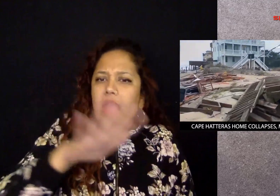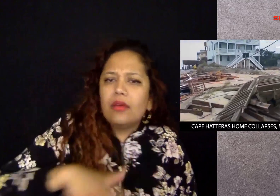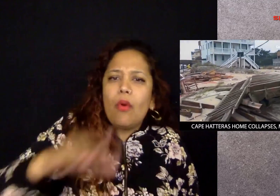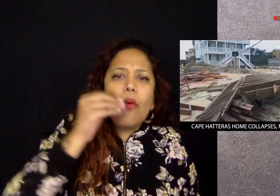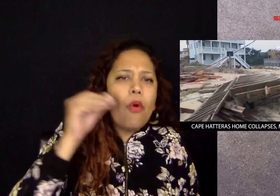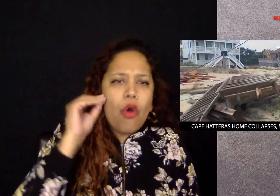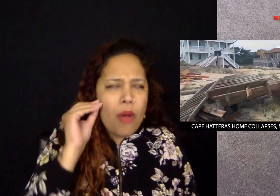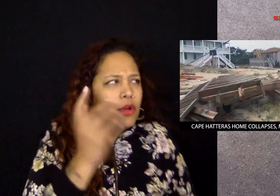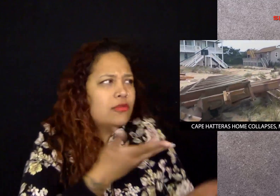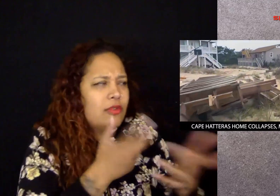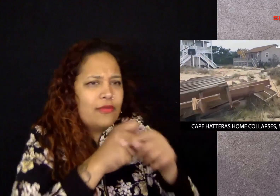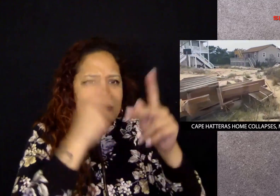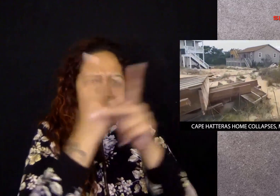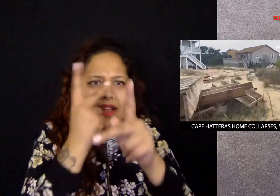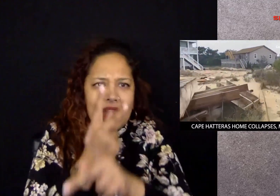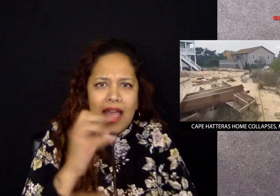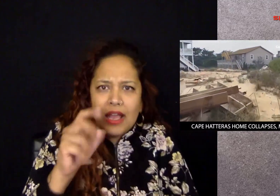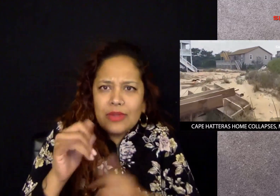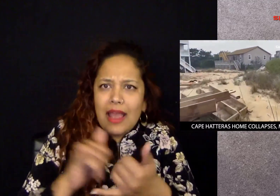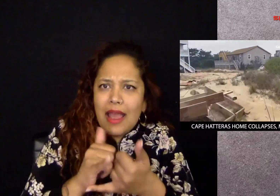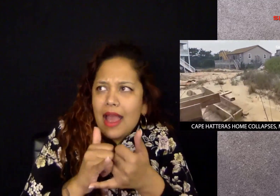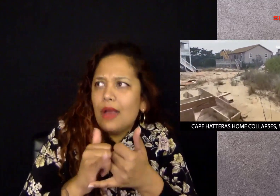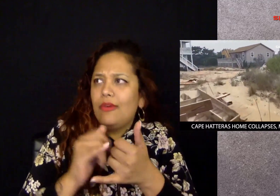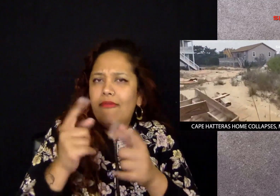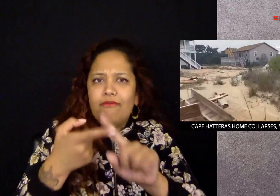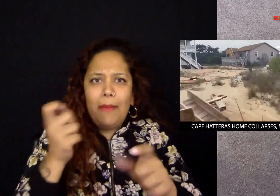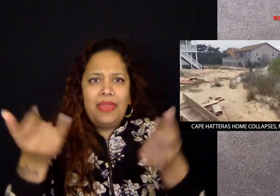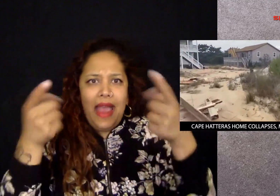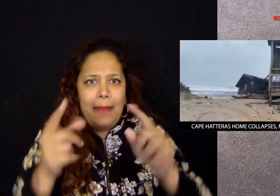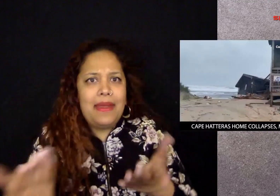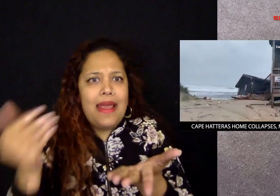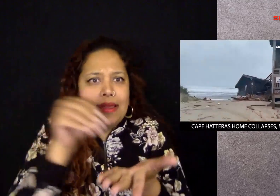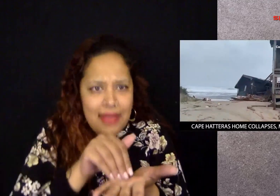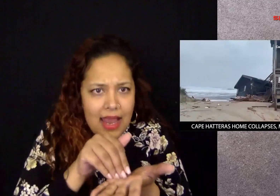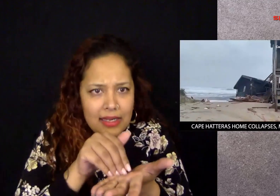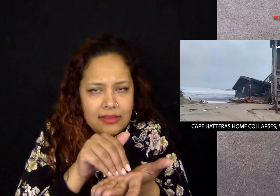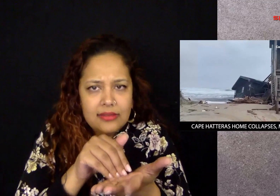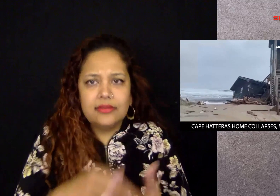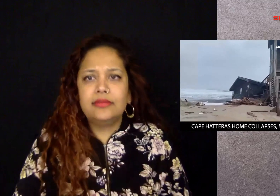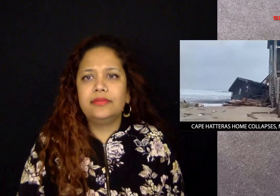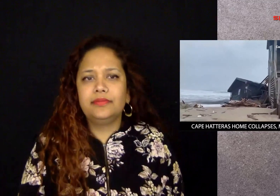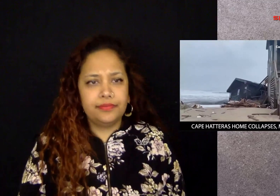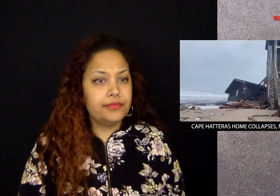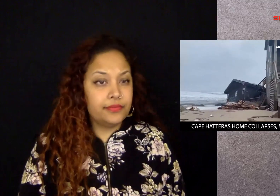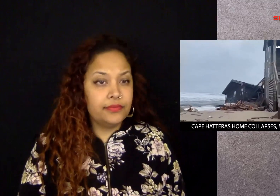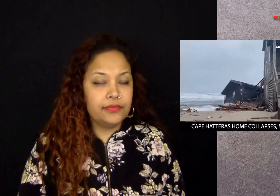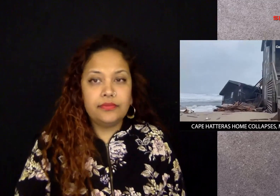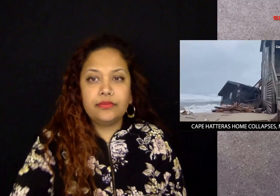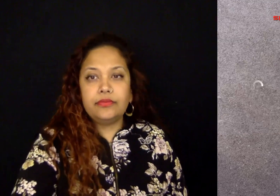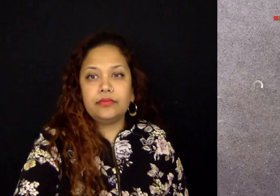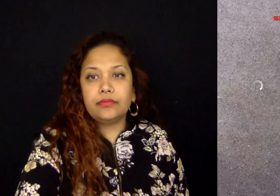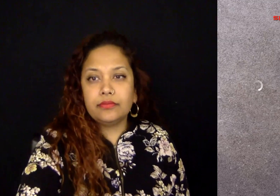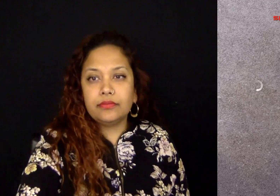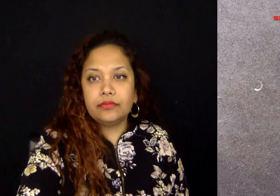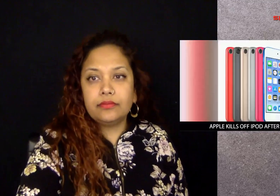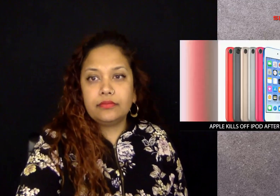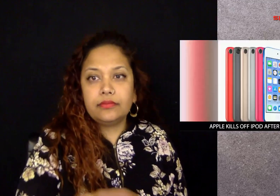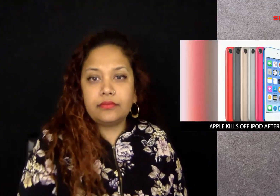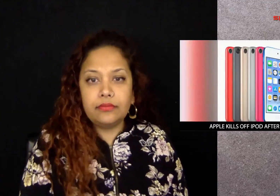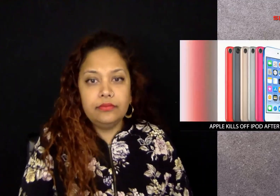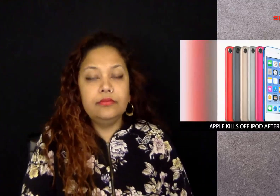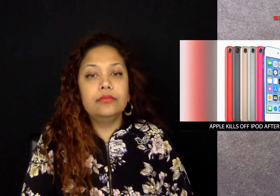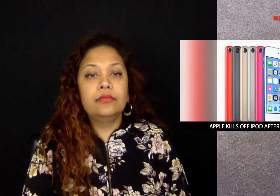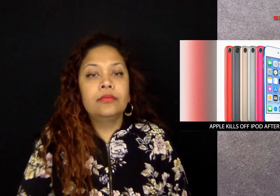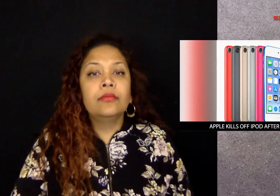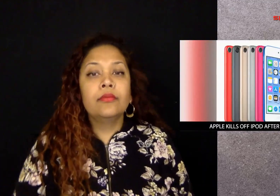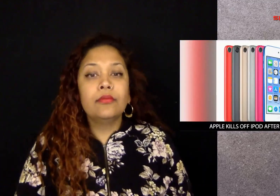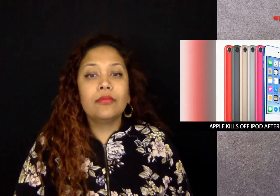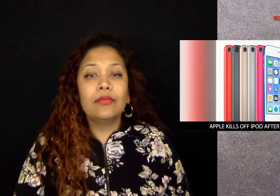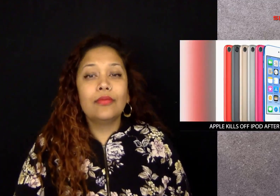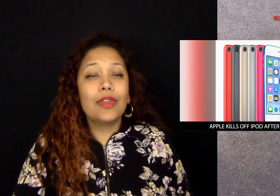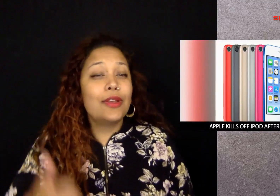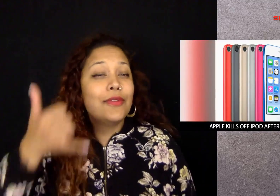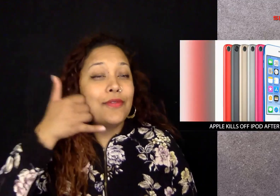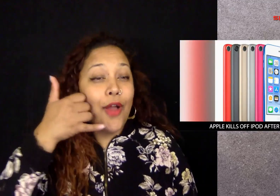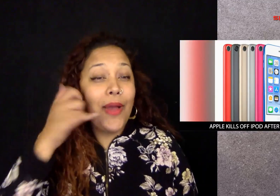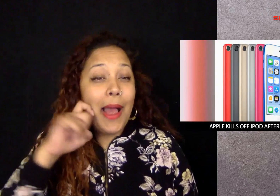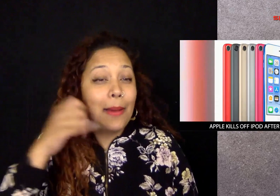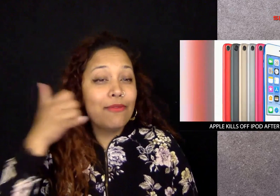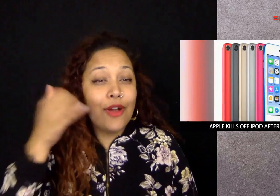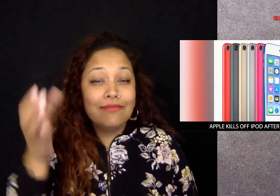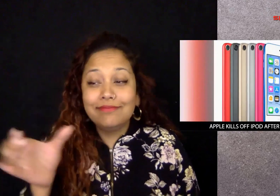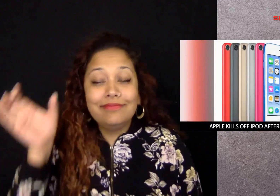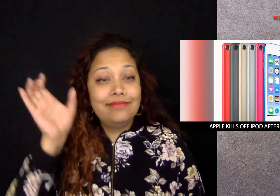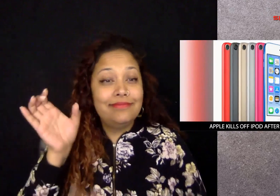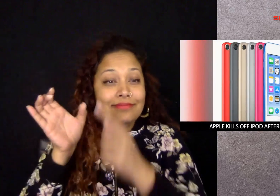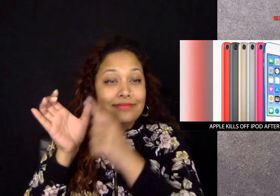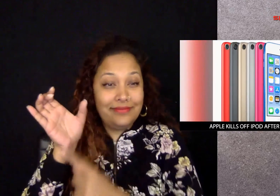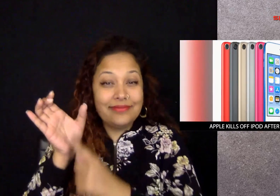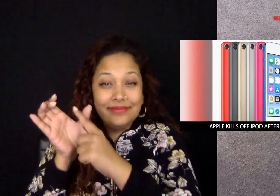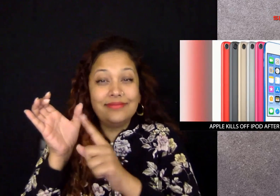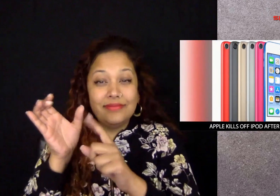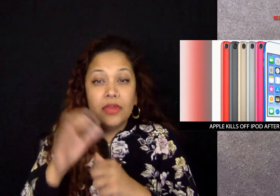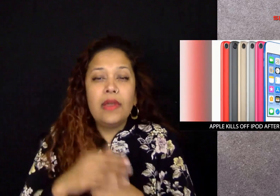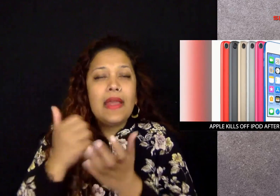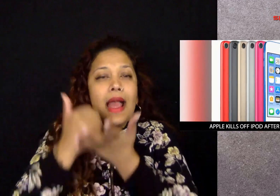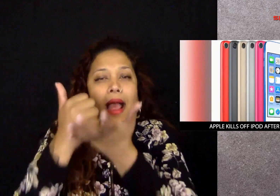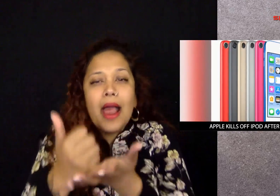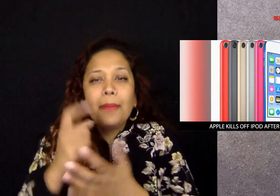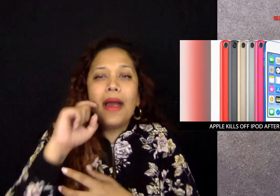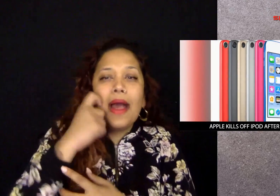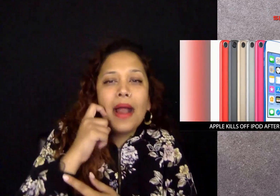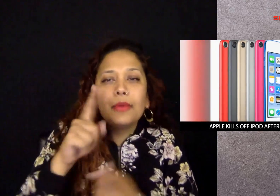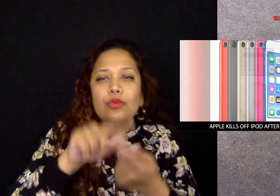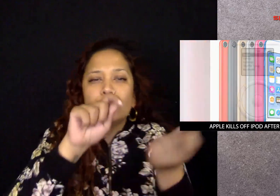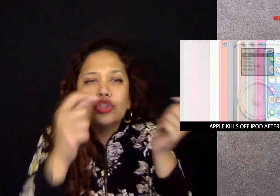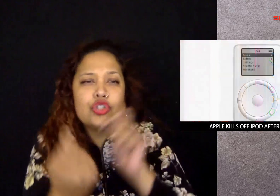to prevent that from happening